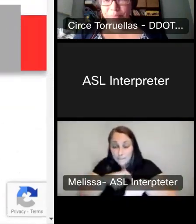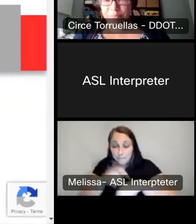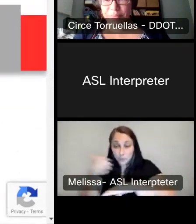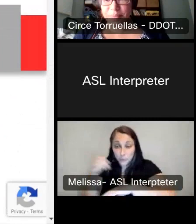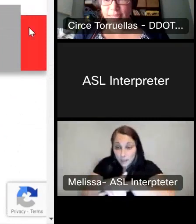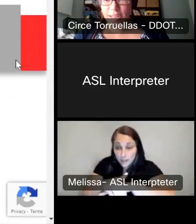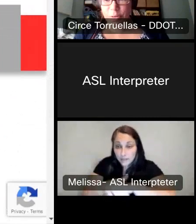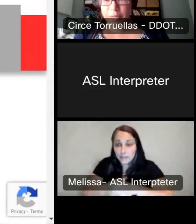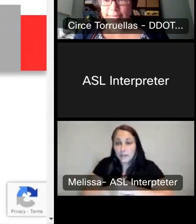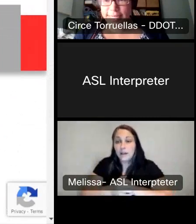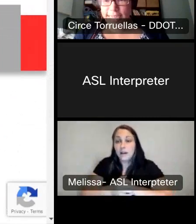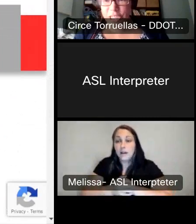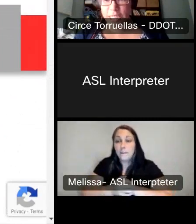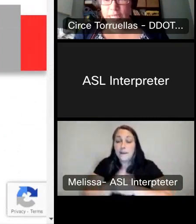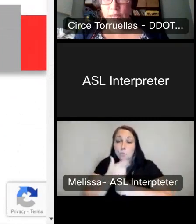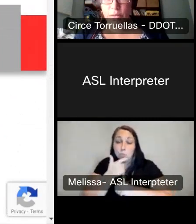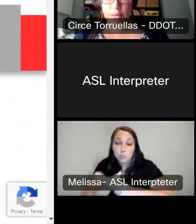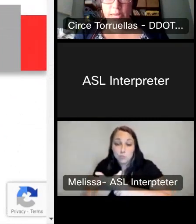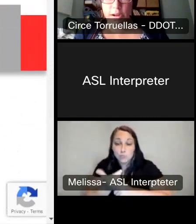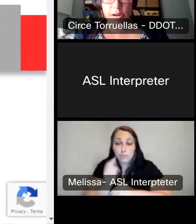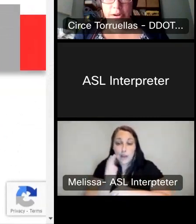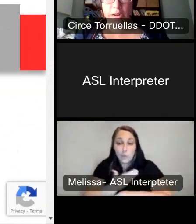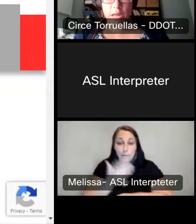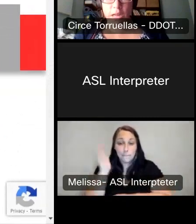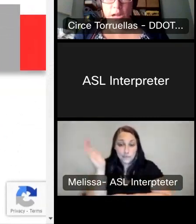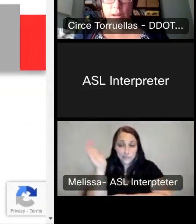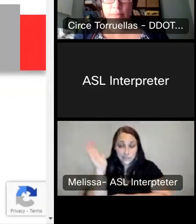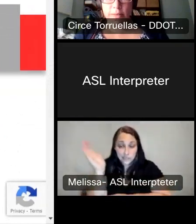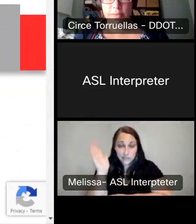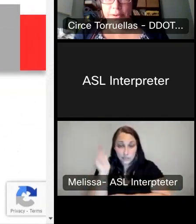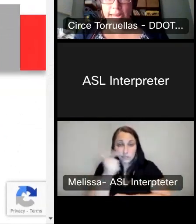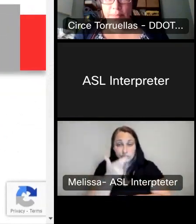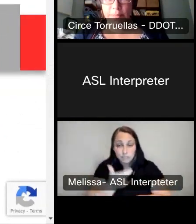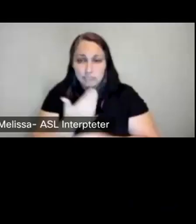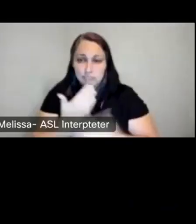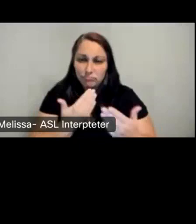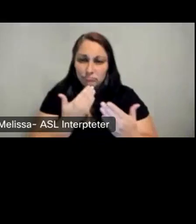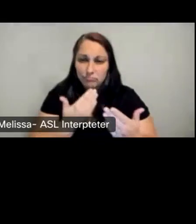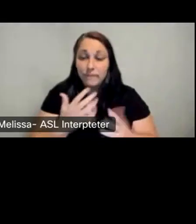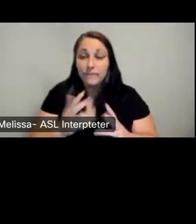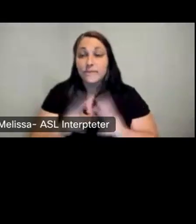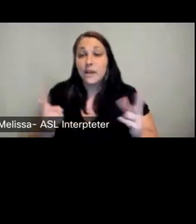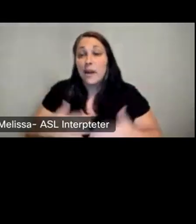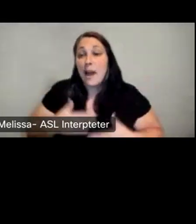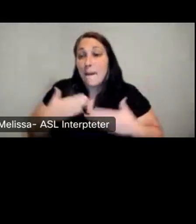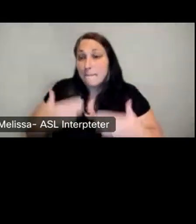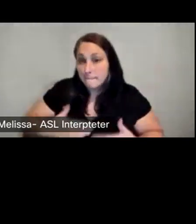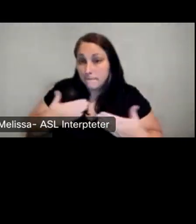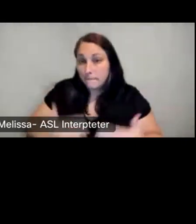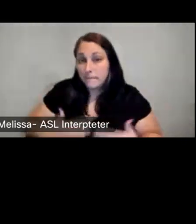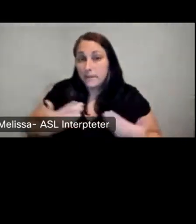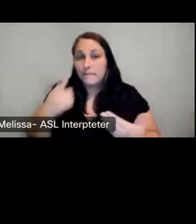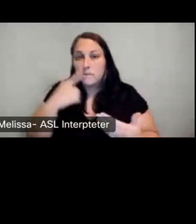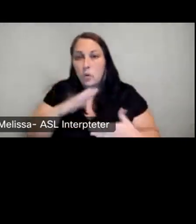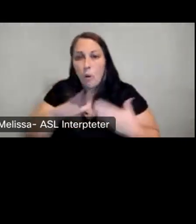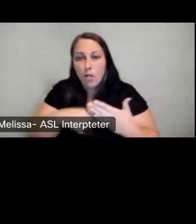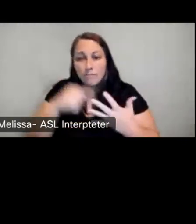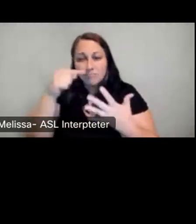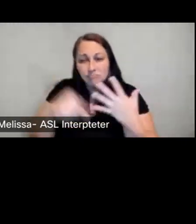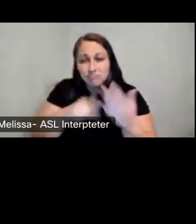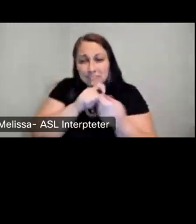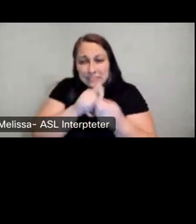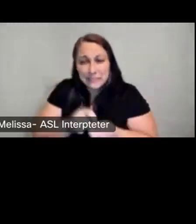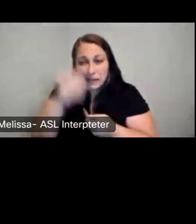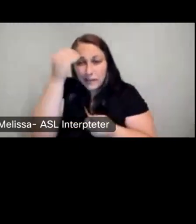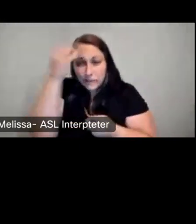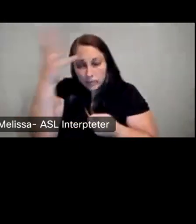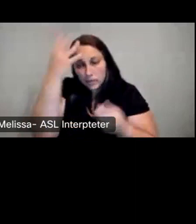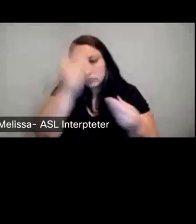um our presentation we are um very happy to be sharing uh all the details uh with you and look